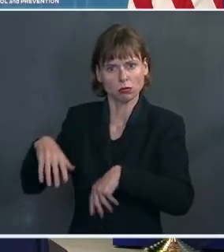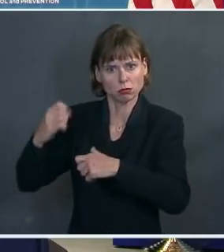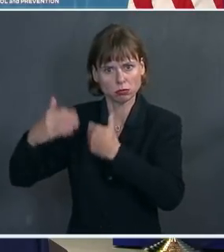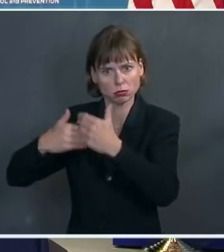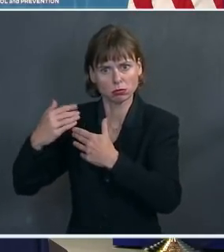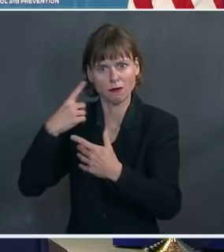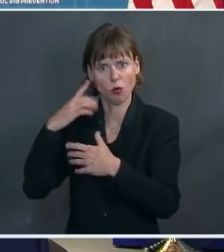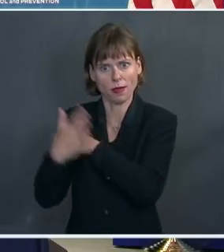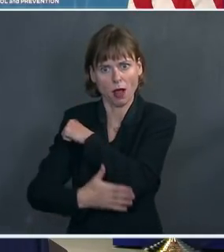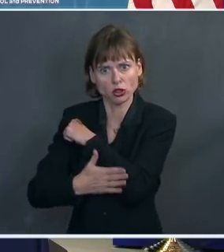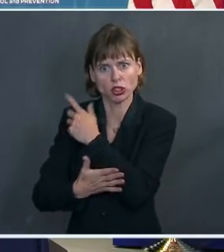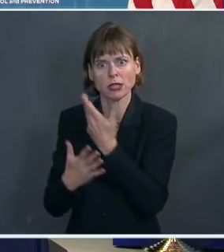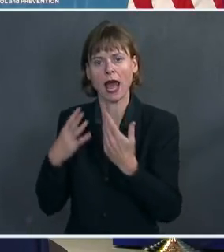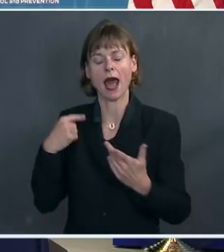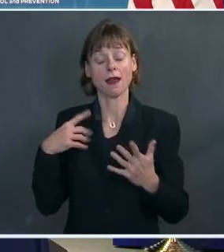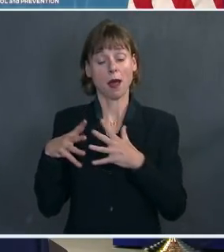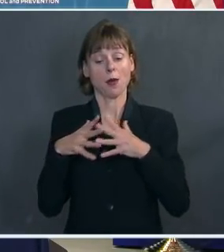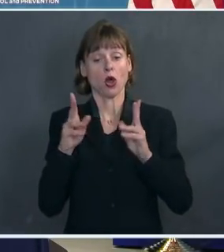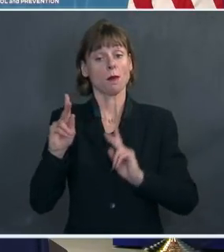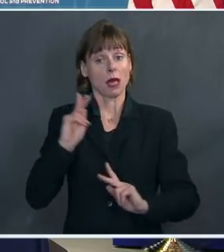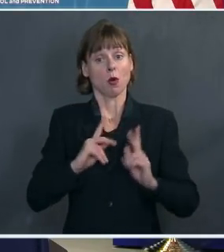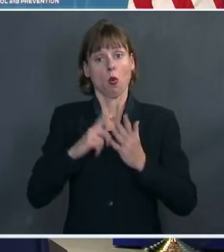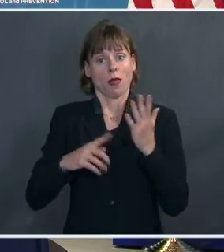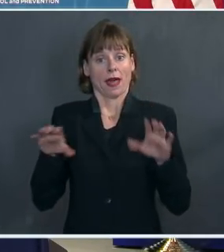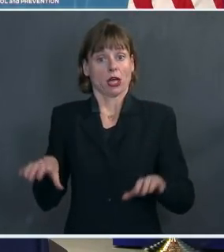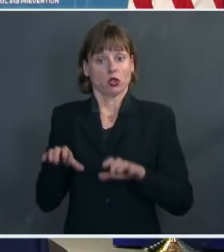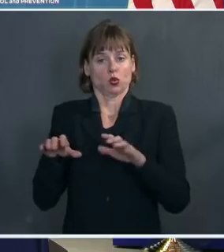to take to help with your question. Thank you.